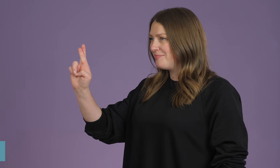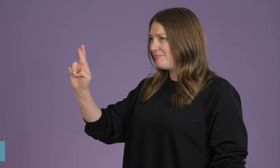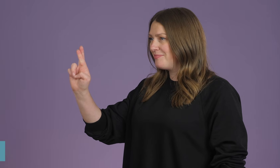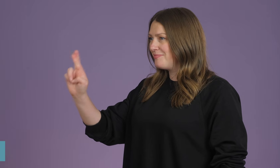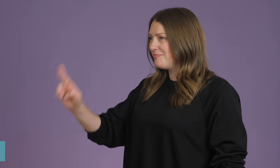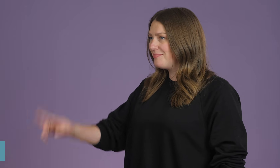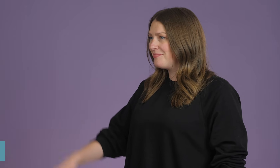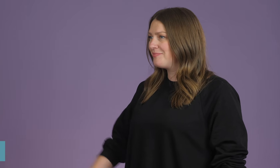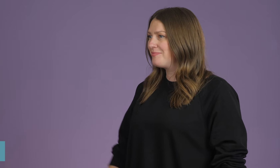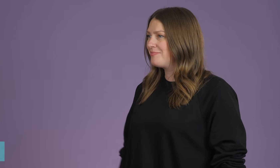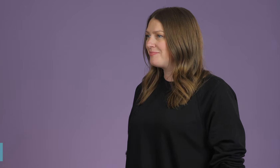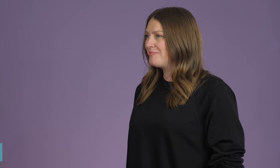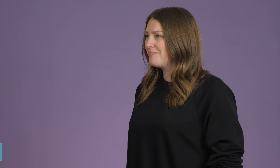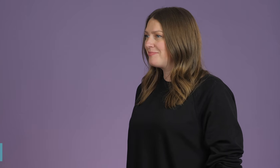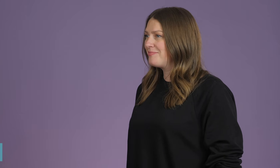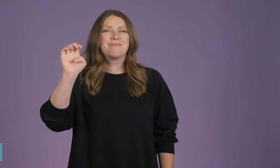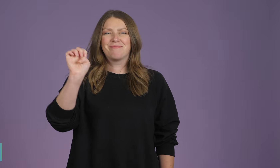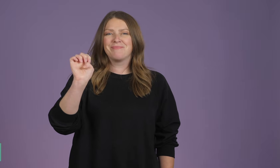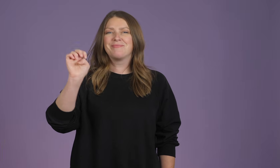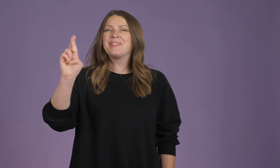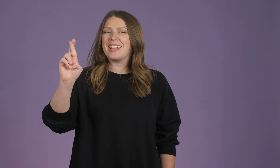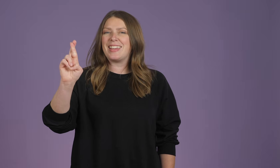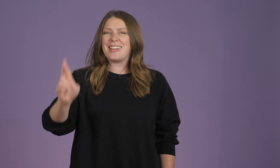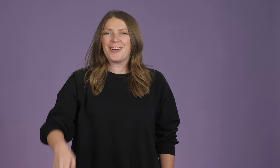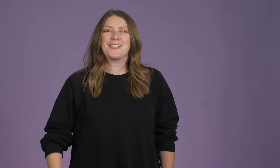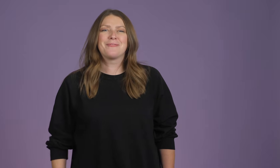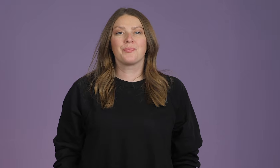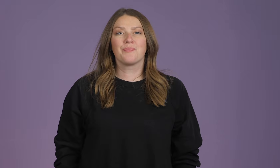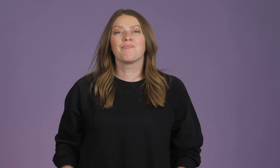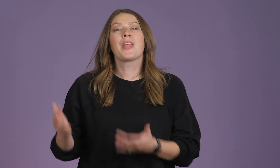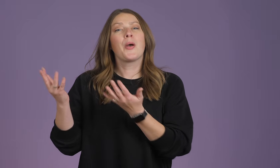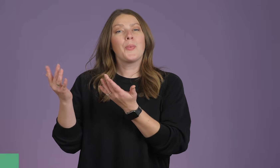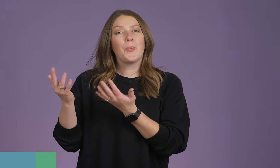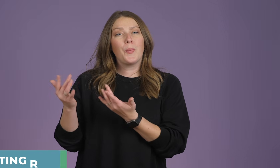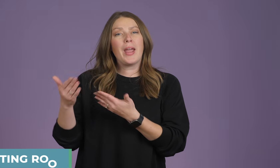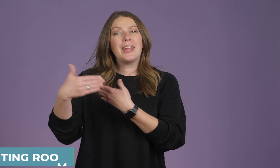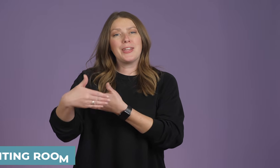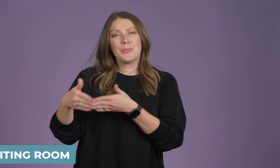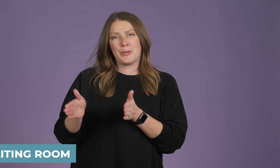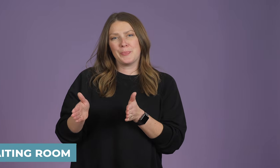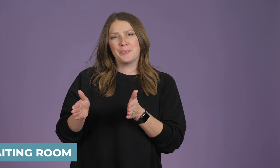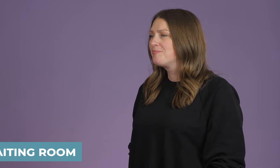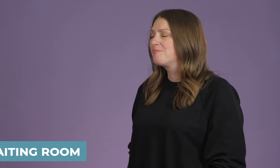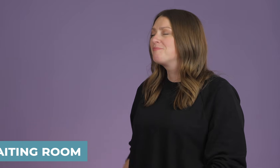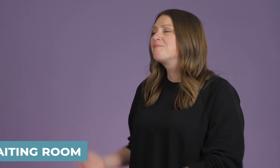Emergency room ER Waiting room.